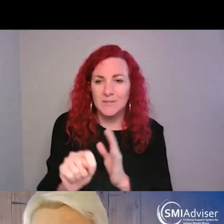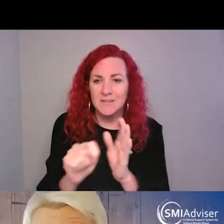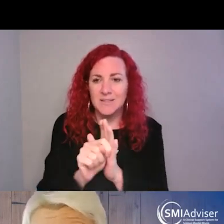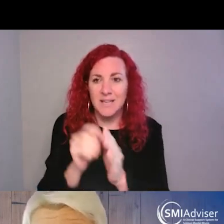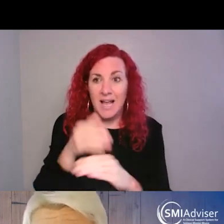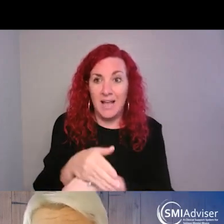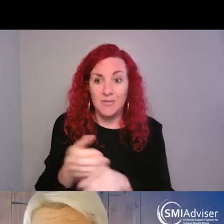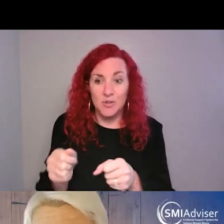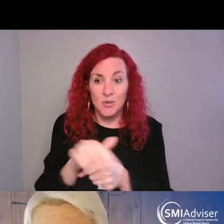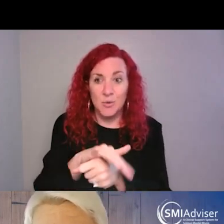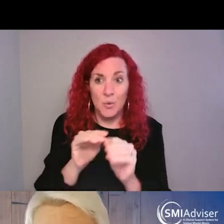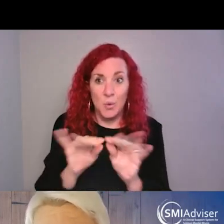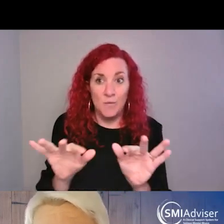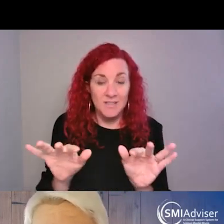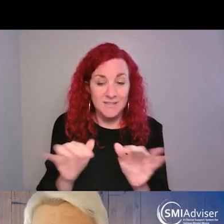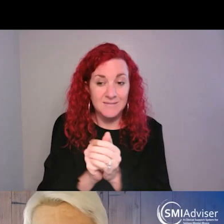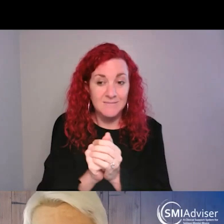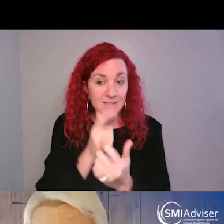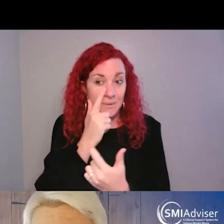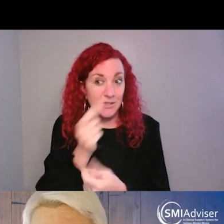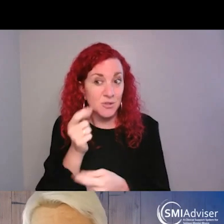YOU THOUGHT THAT WAS INTERESTING, RIGHT? : I DID.